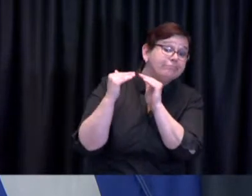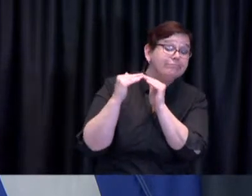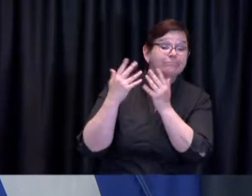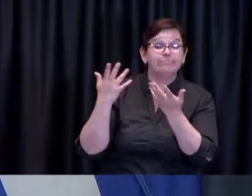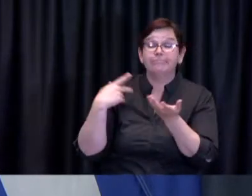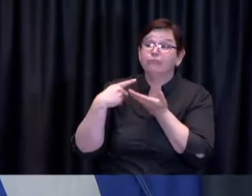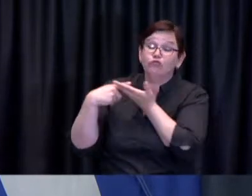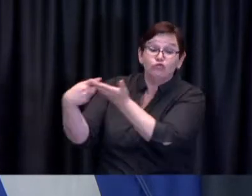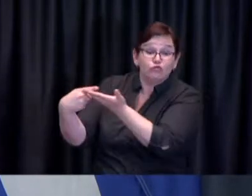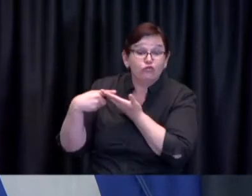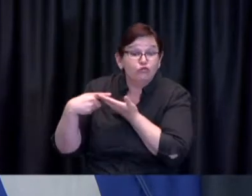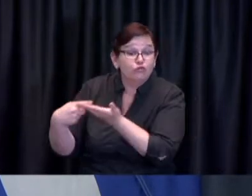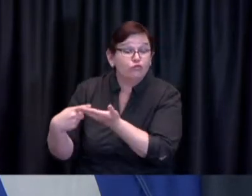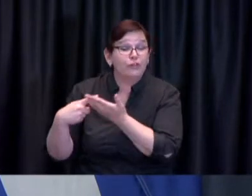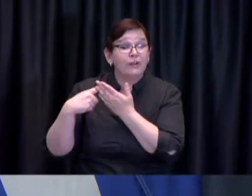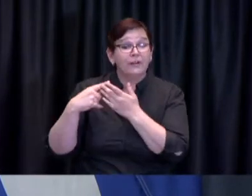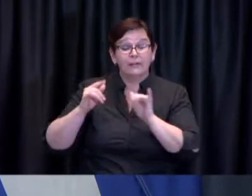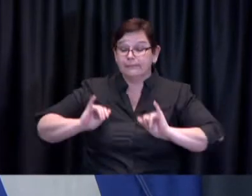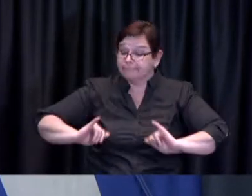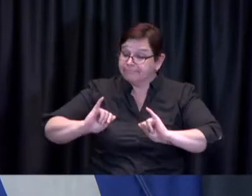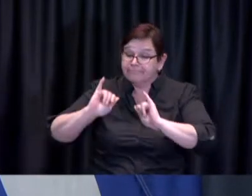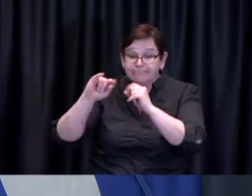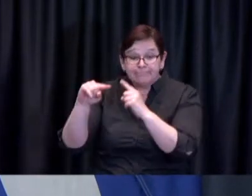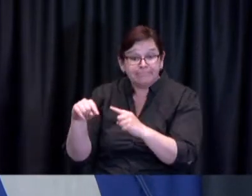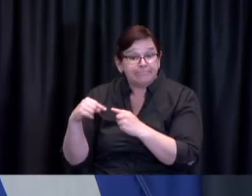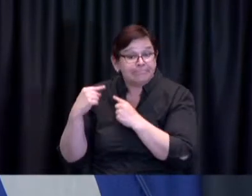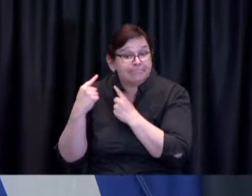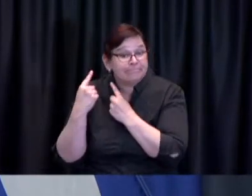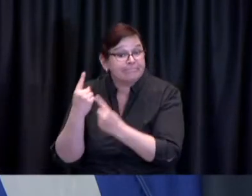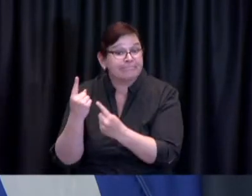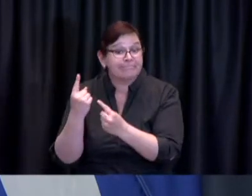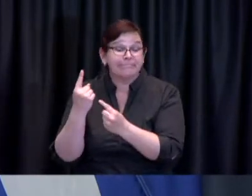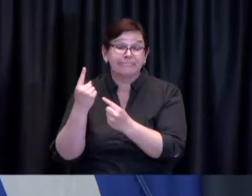the entire pandemic because that's been what's required over the course of the response